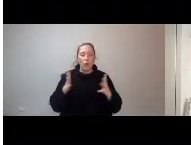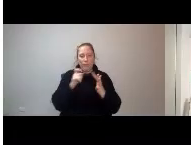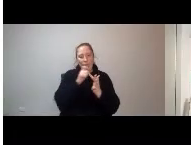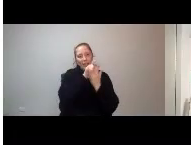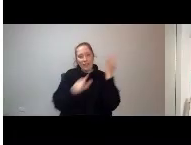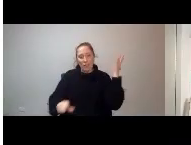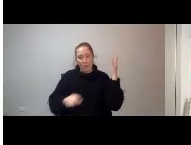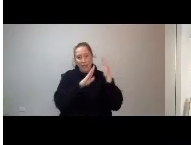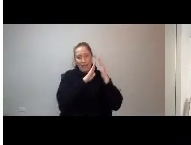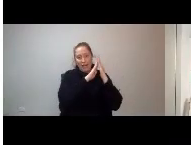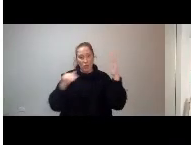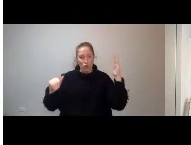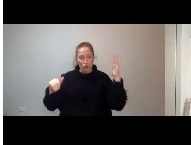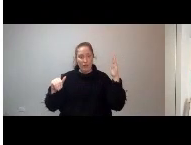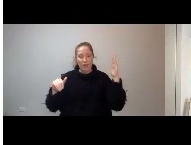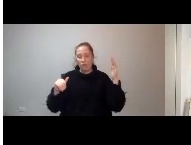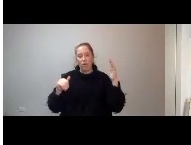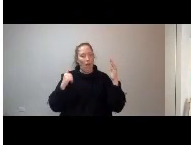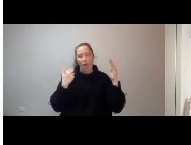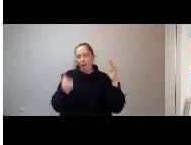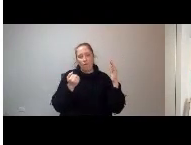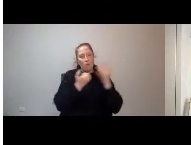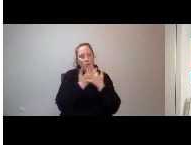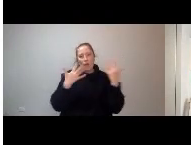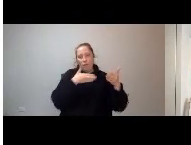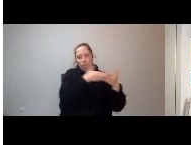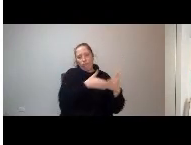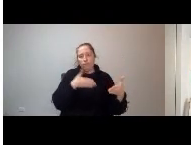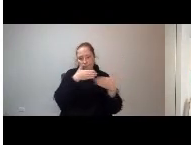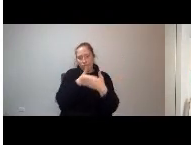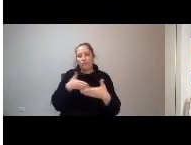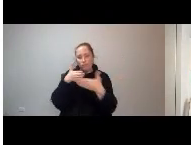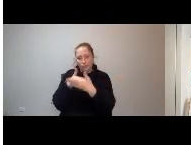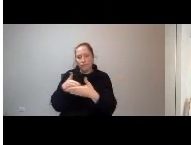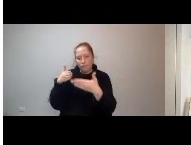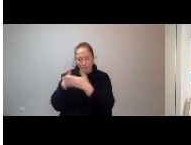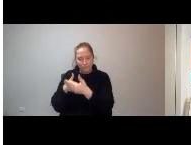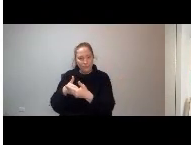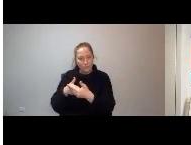there's a lot of things that get in the way of creating and using evidence. And one of the things